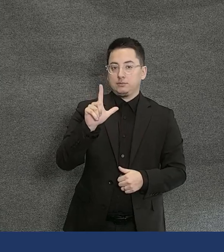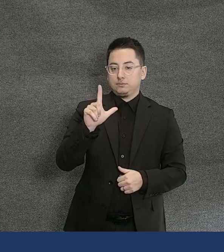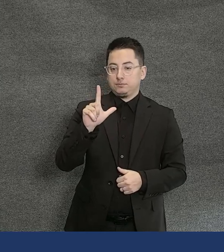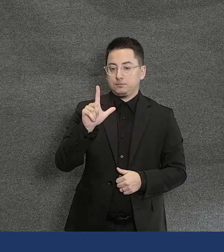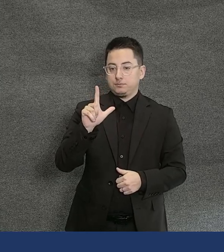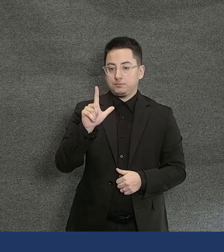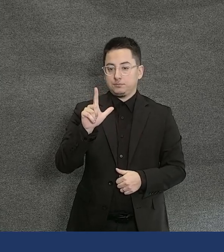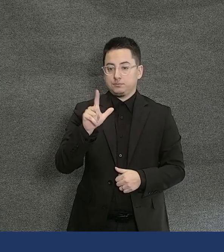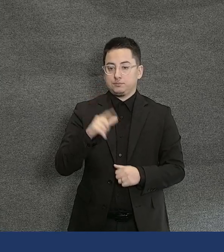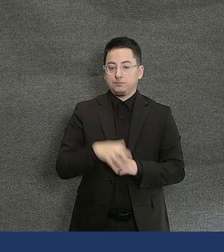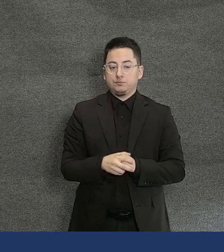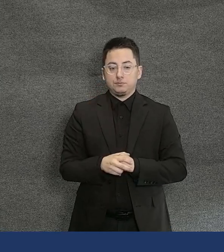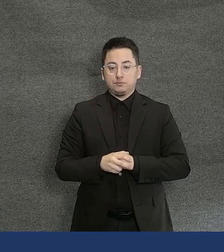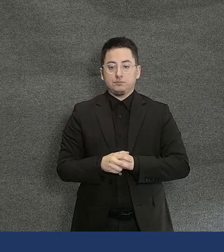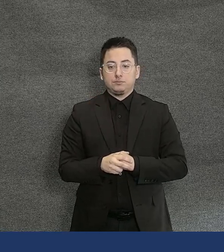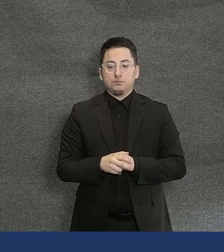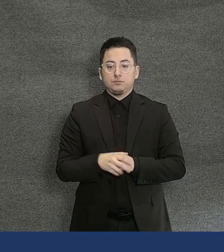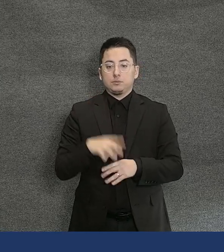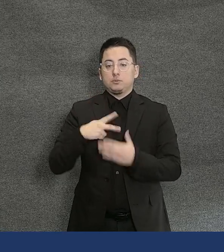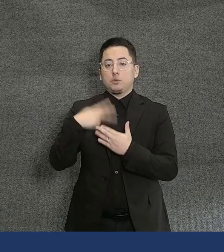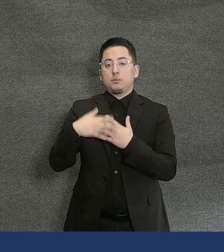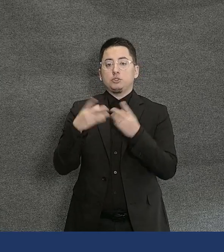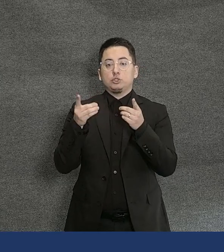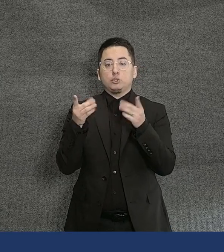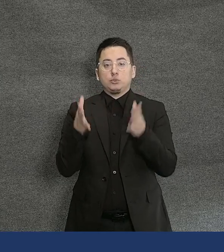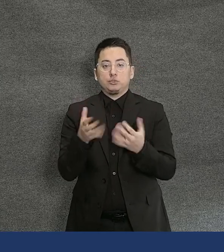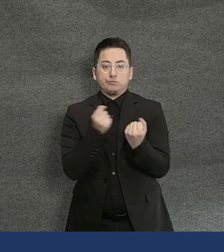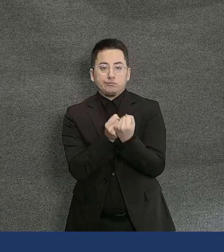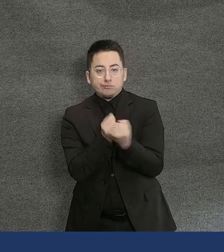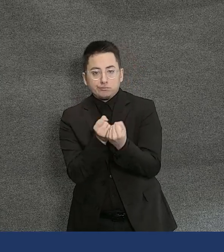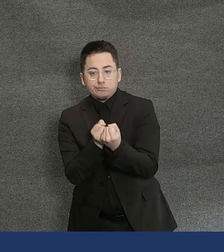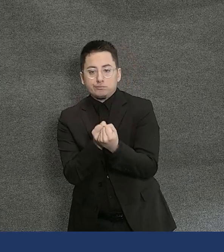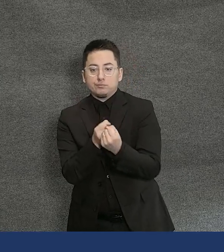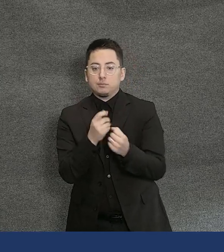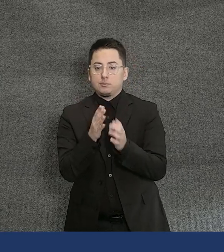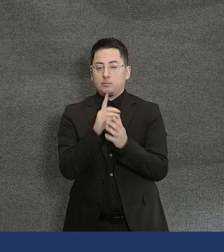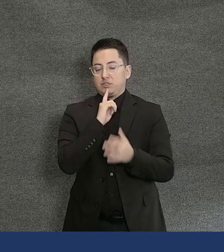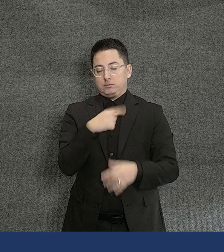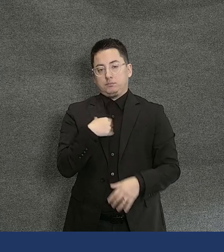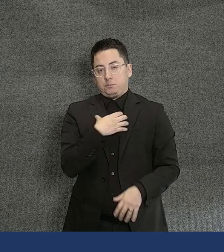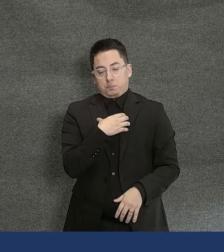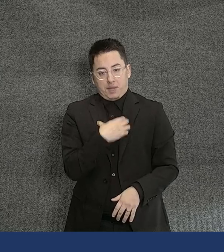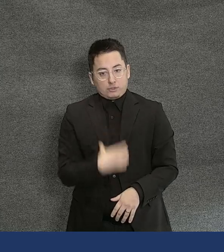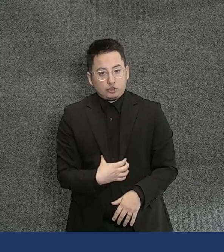and my passion for disability, civil rights and disability advocacy is why I'm here.